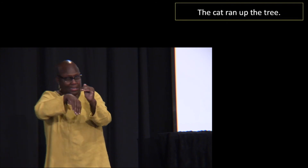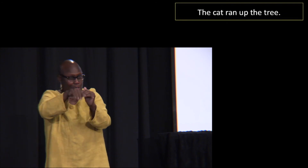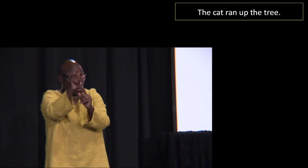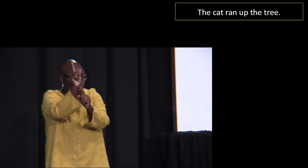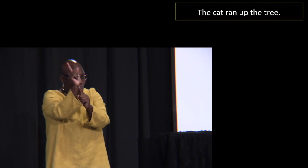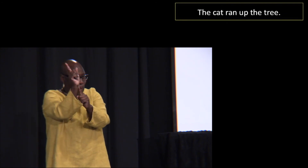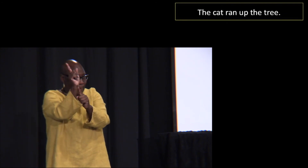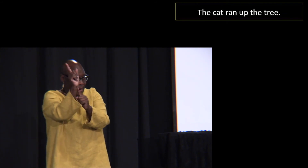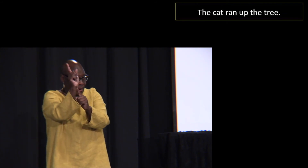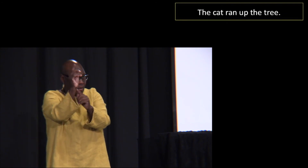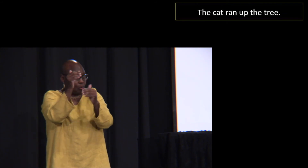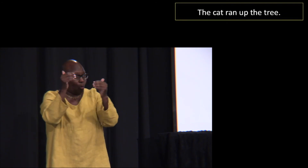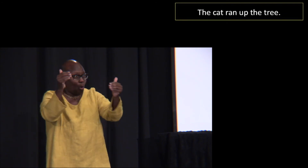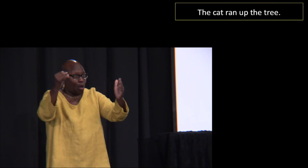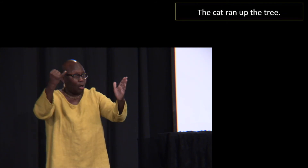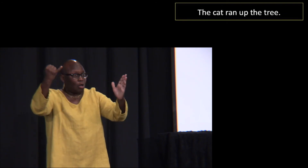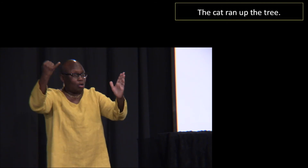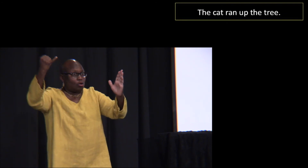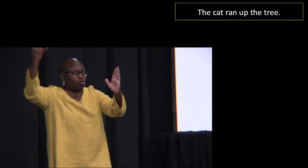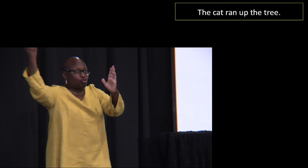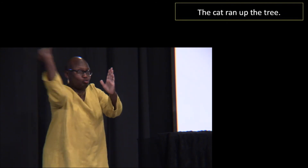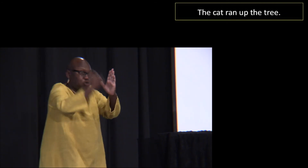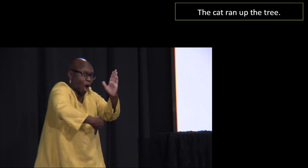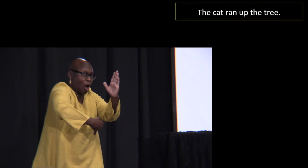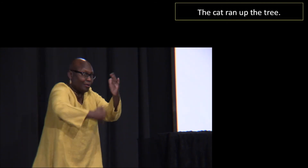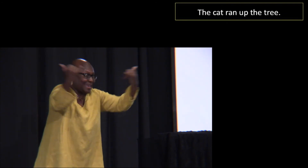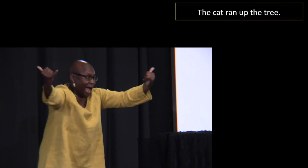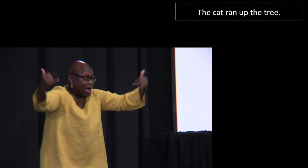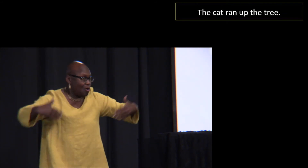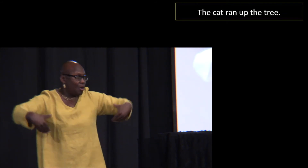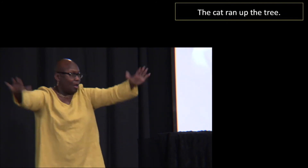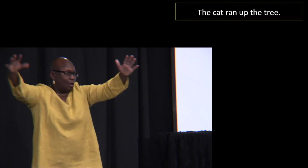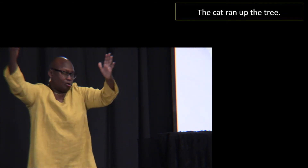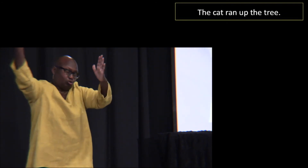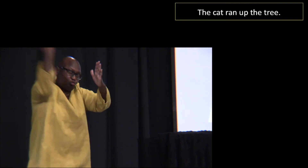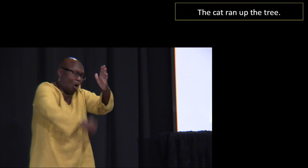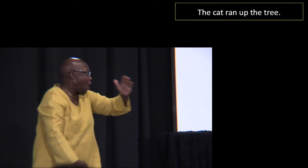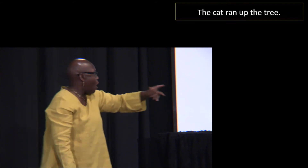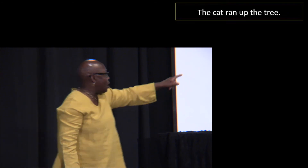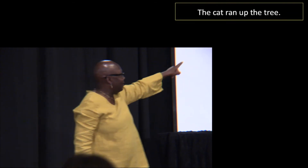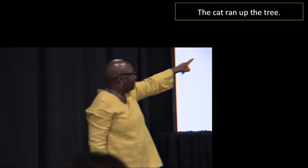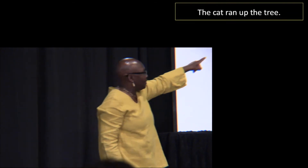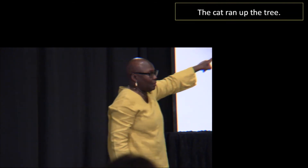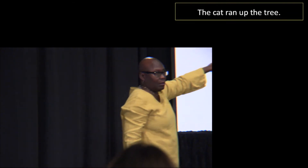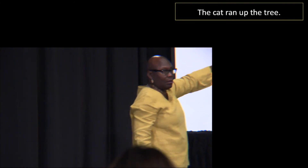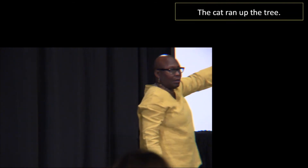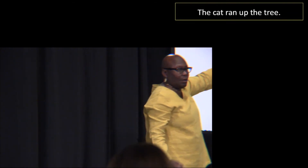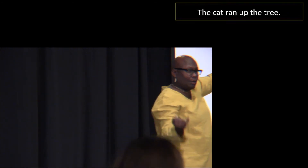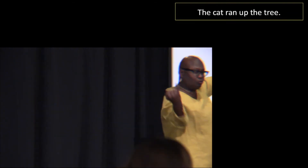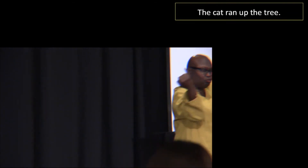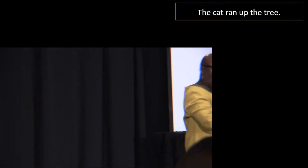Okay, if you don't want to participate and prefer to observe that's fine too. Totally up to you.